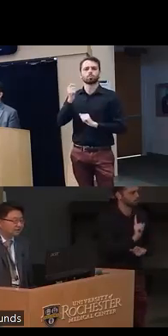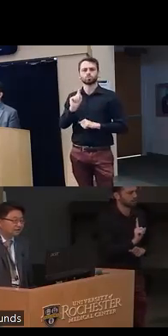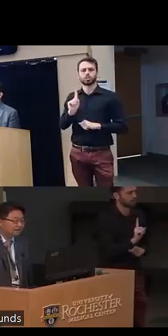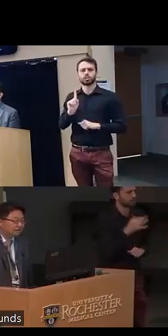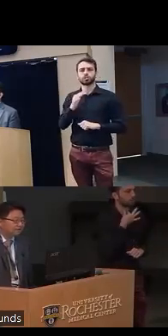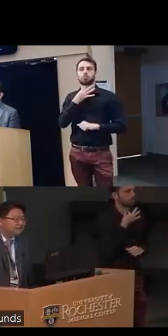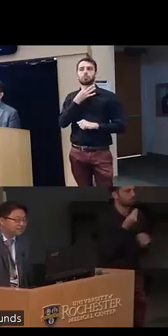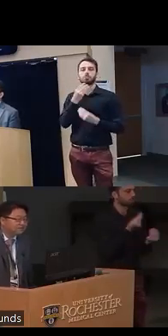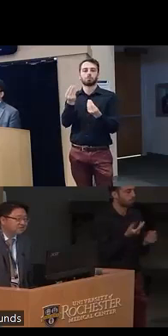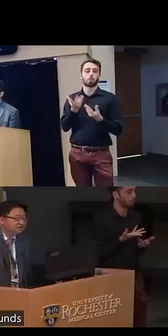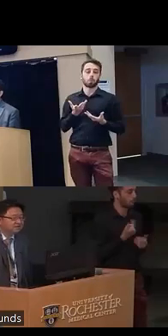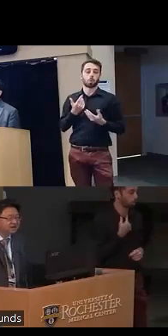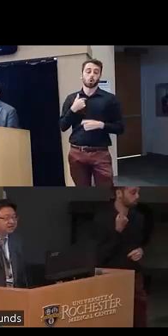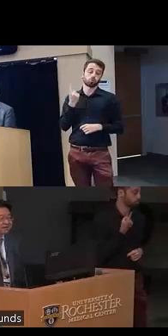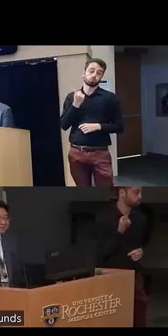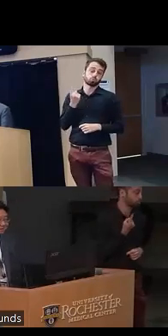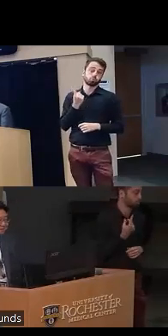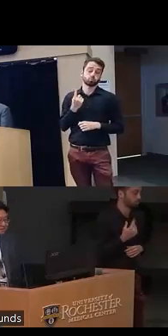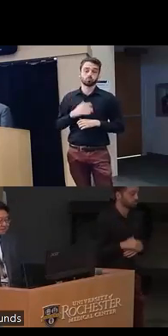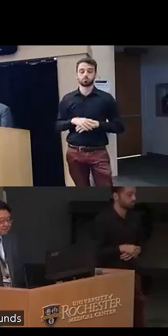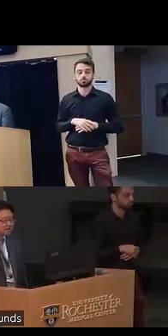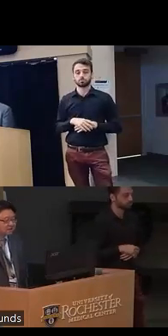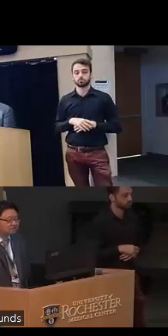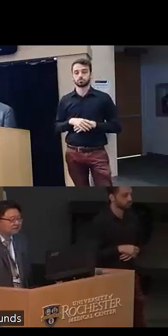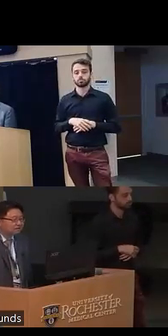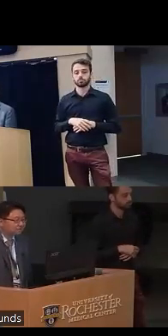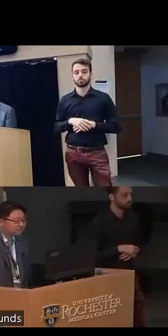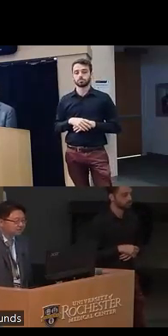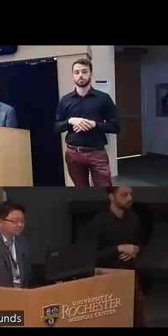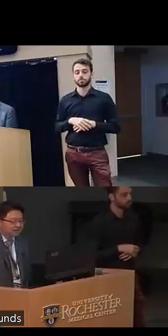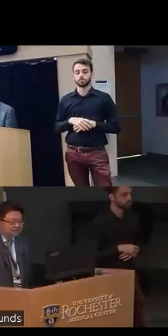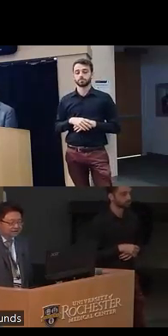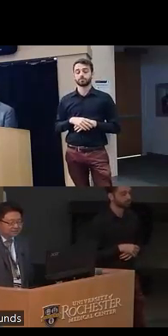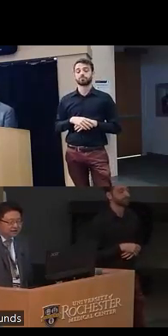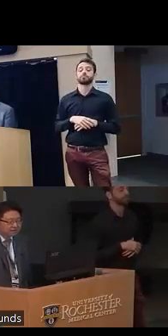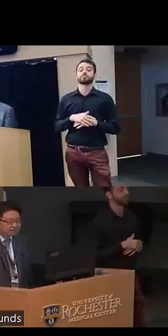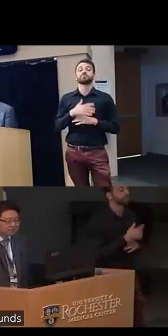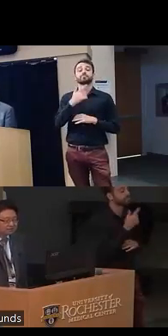uh there's some interesting Trend that we are also seeing as well now we are about to